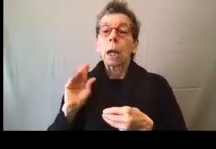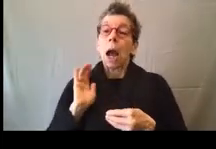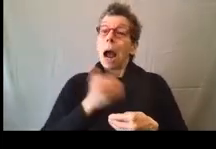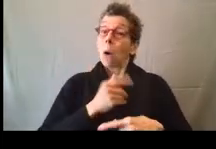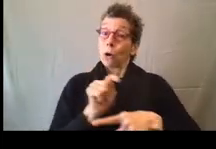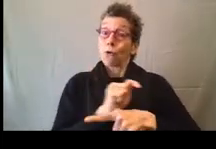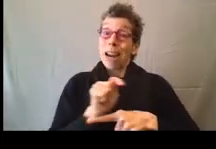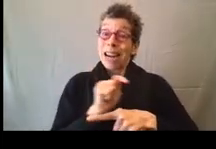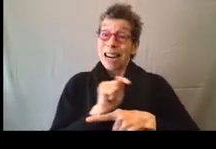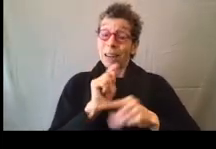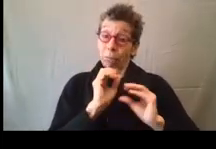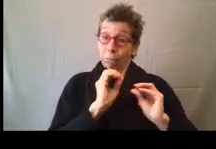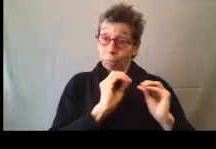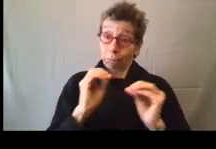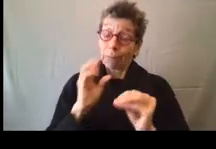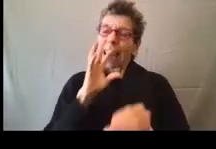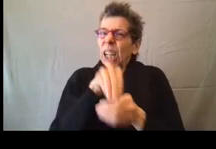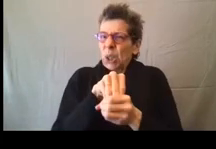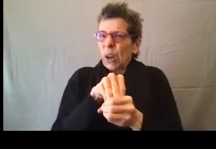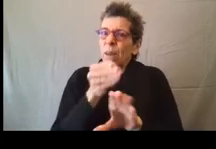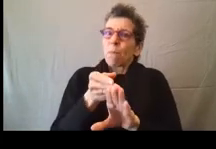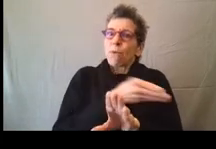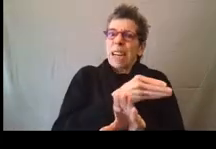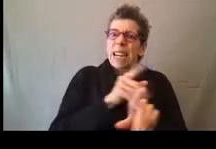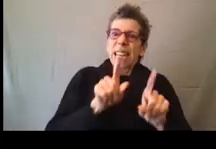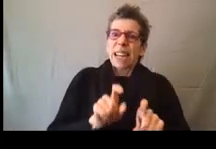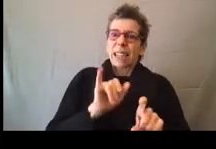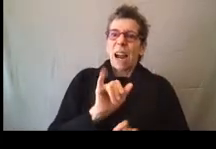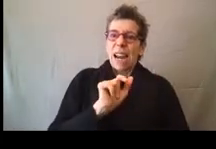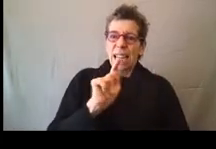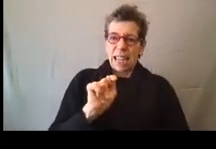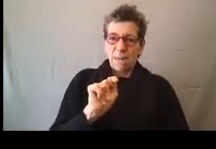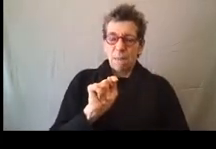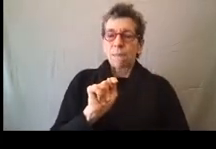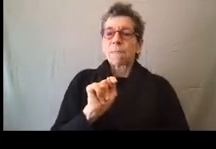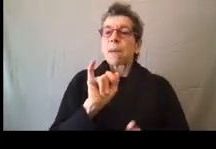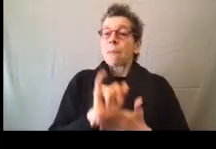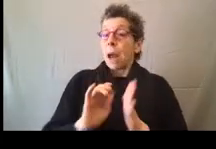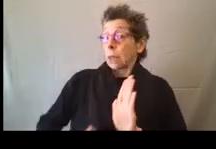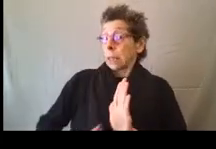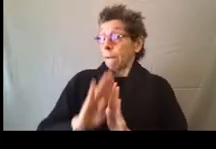the Implicit Association Test. The training was developed with the help of the Rocky Mountain